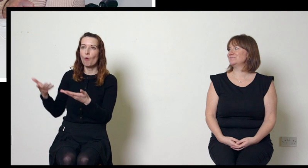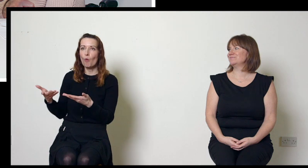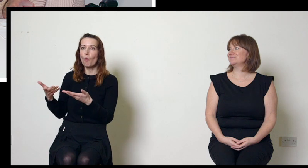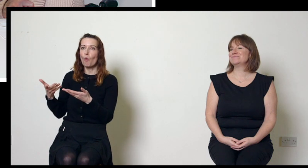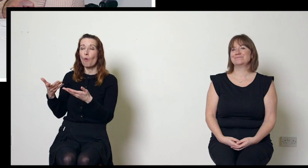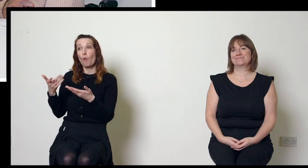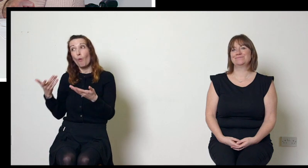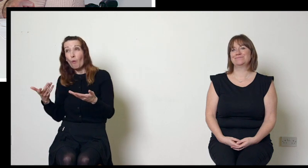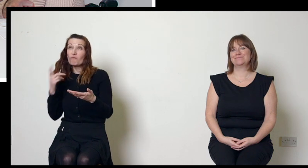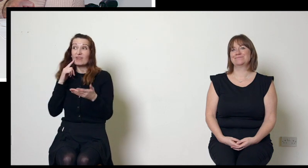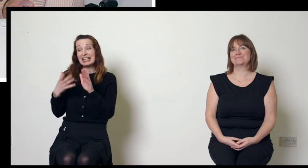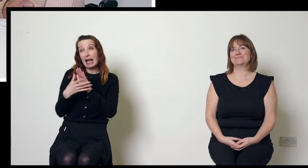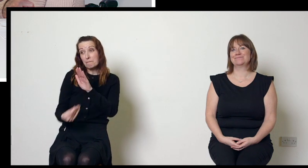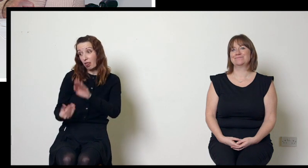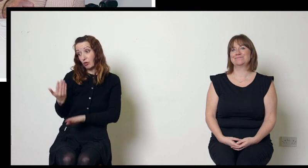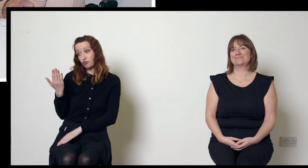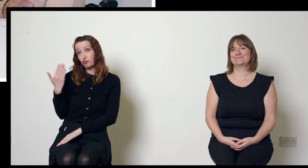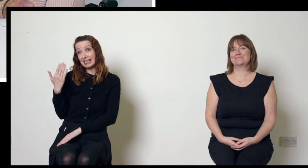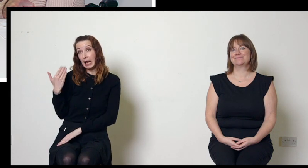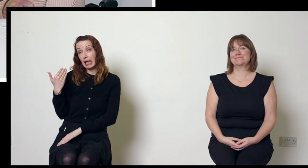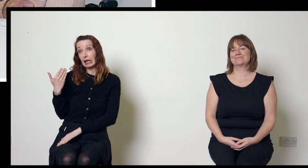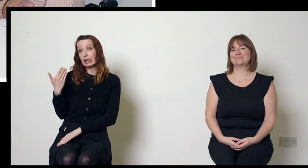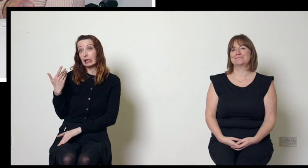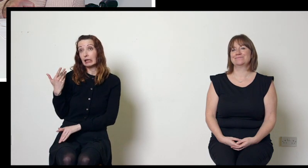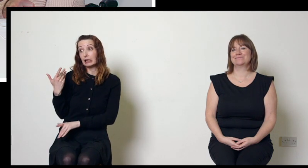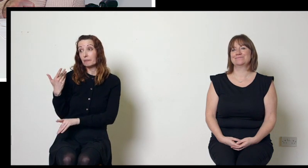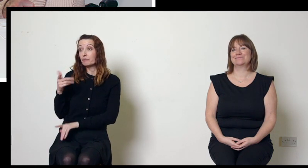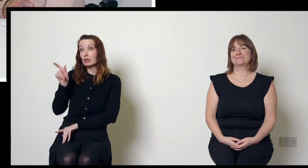even like for instance, recently there is someone that comes along